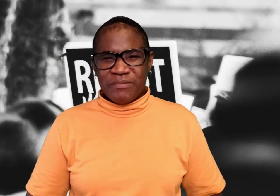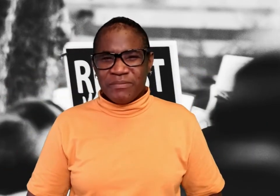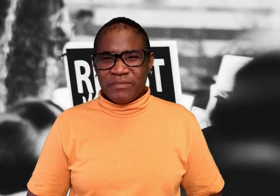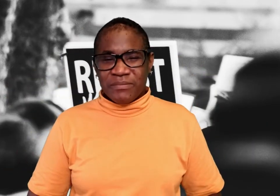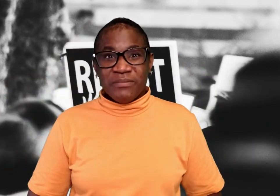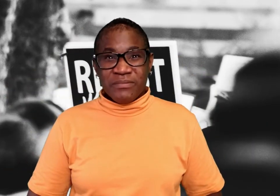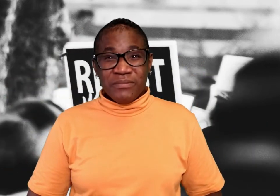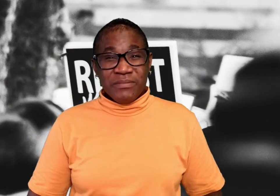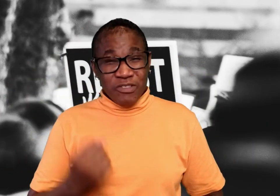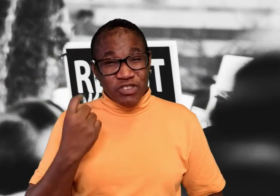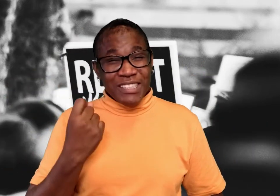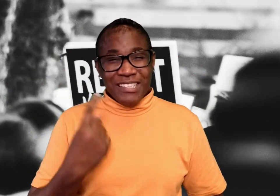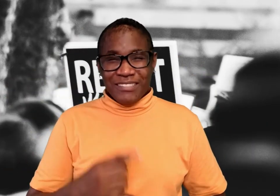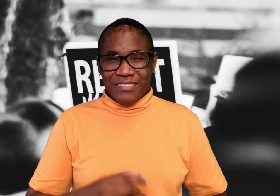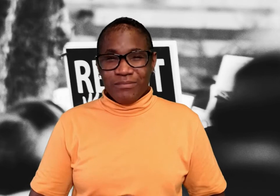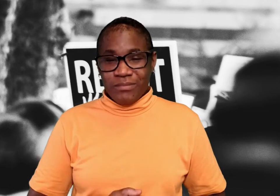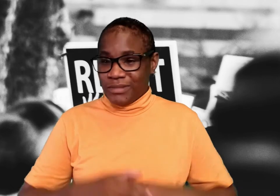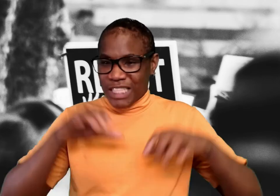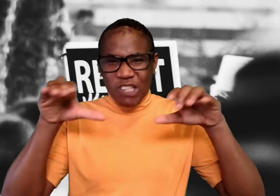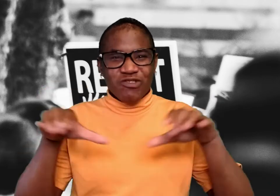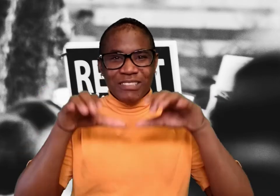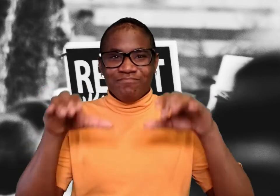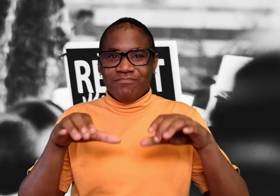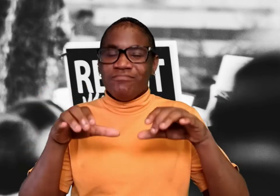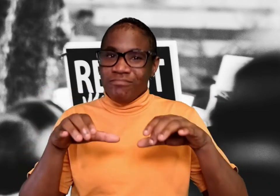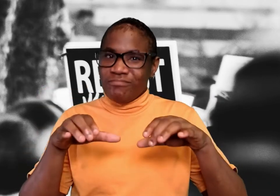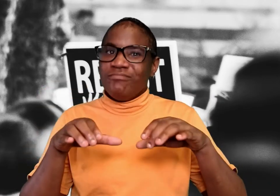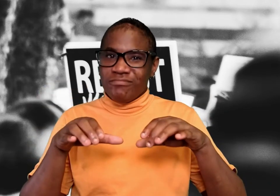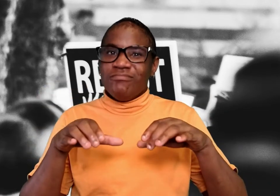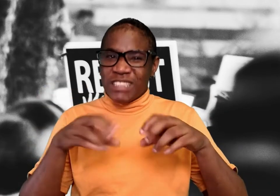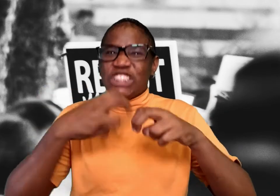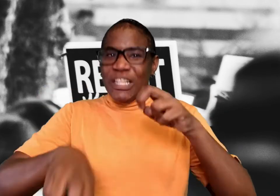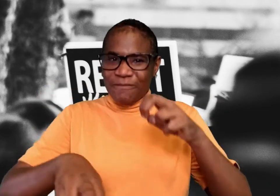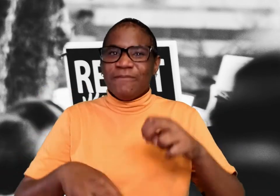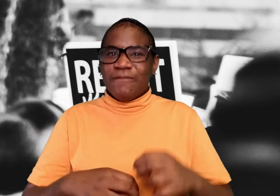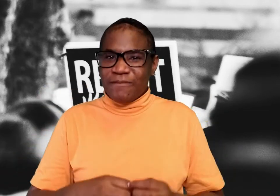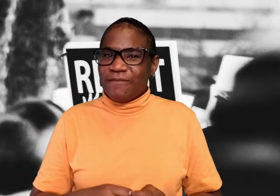It’s critical to understand that taking action is difficult.